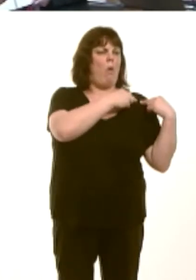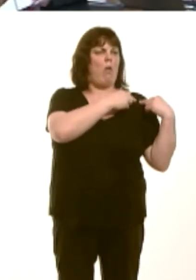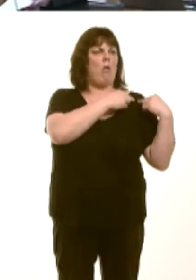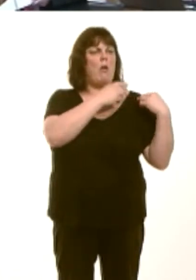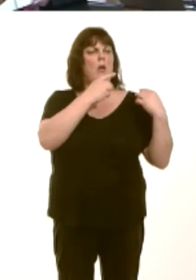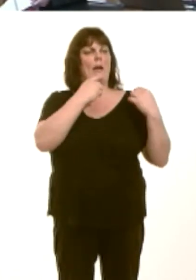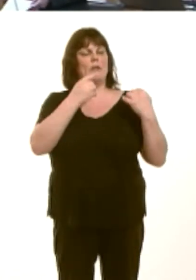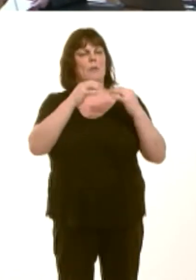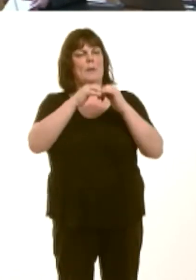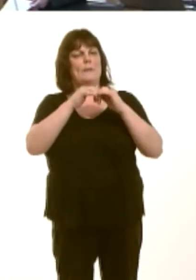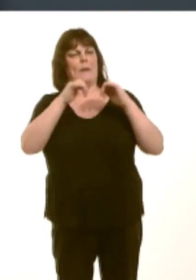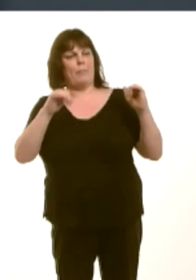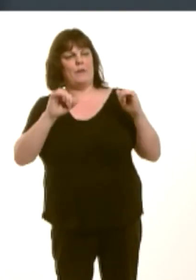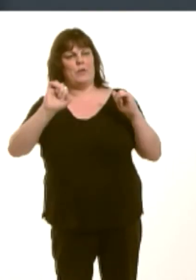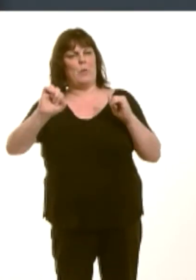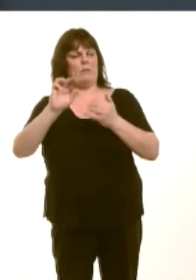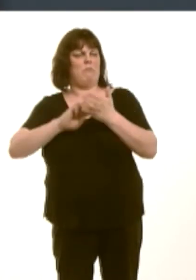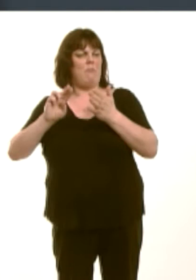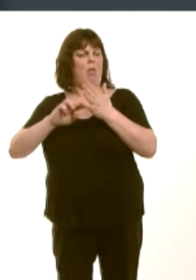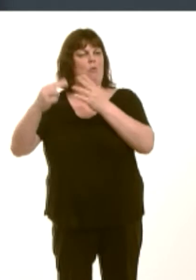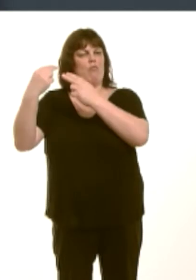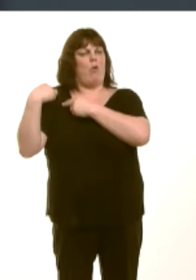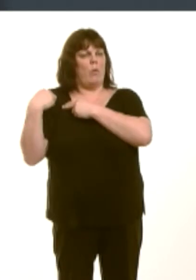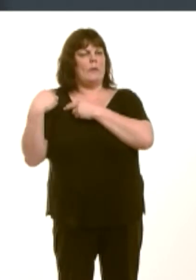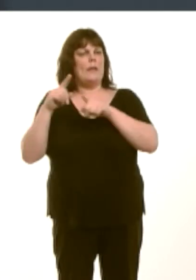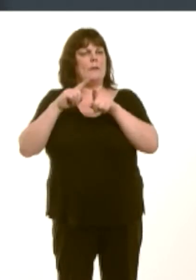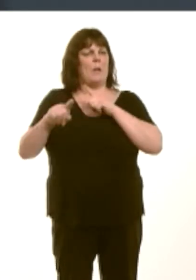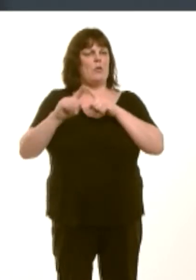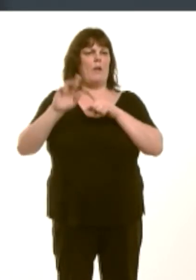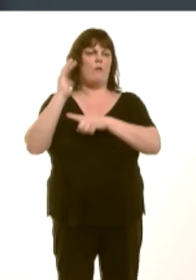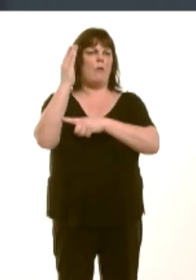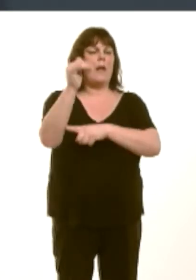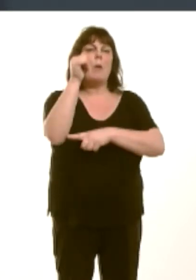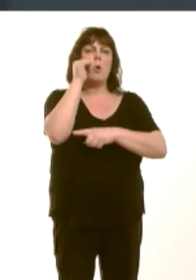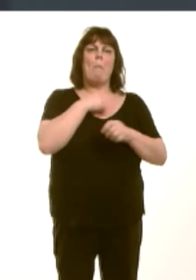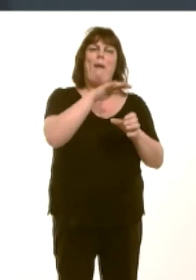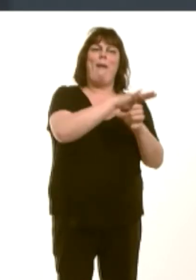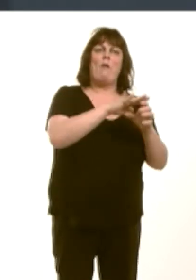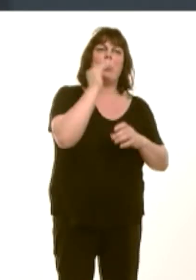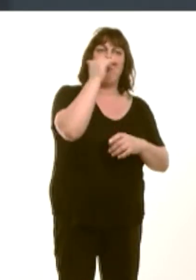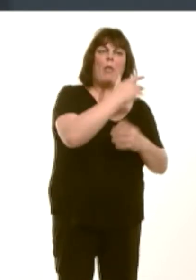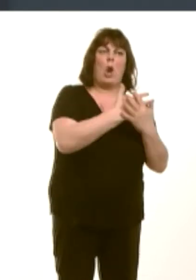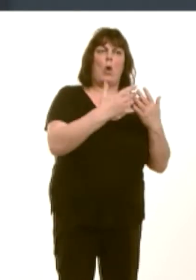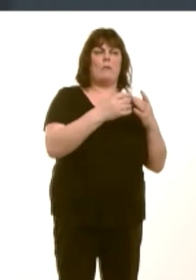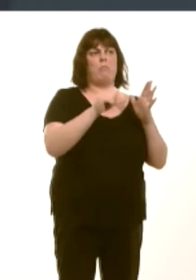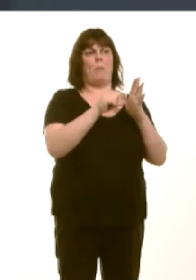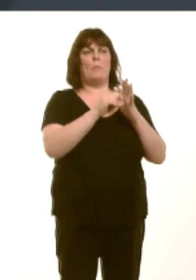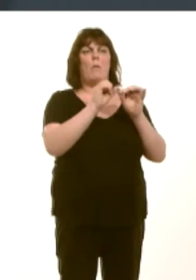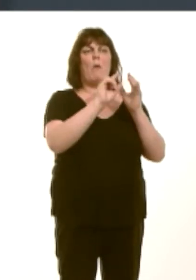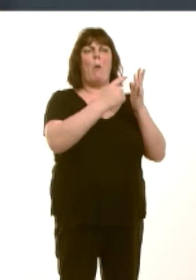Thereís presently a planning application for exploratory boreholes within the Cwmafan area in my constituency, and itís on NRW-managed forestry.